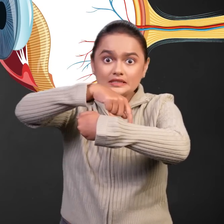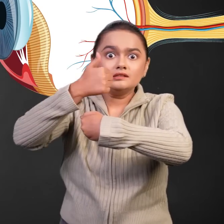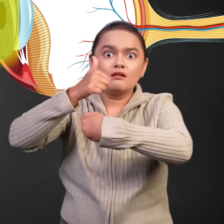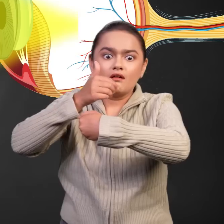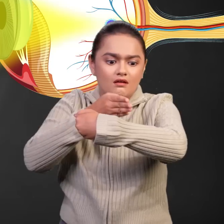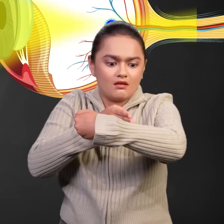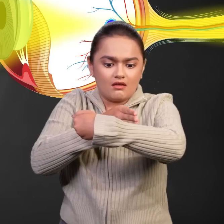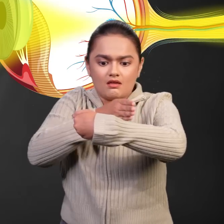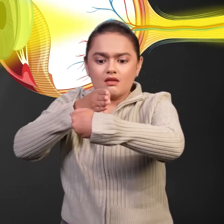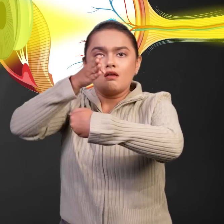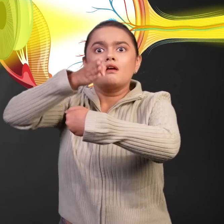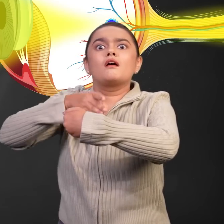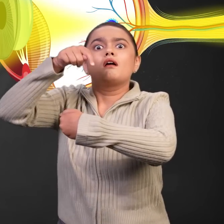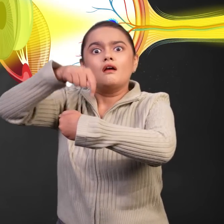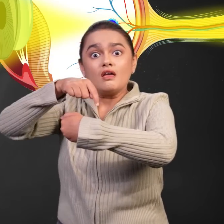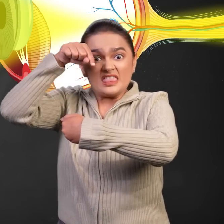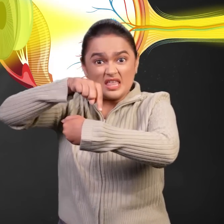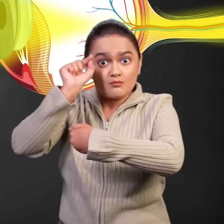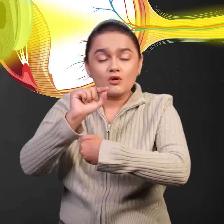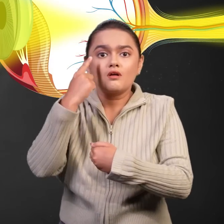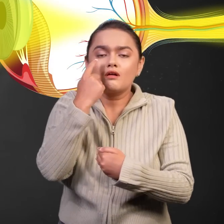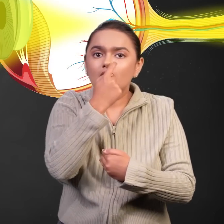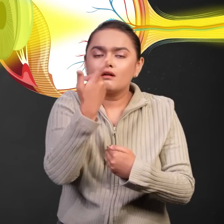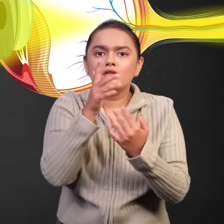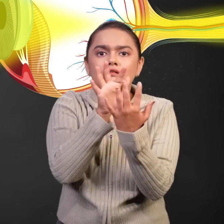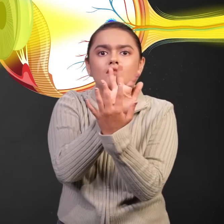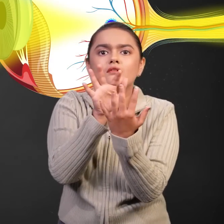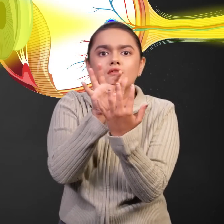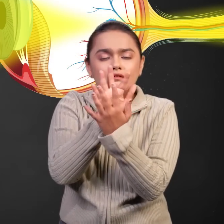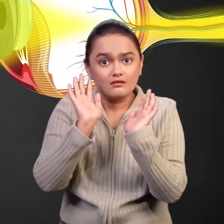rather than on the retina itself and that causes the vision to be blurry.